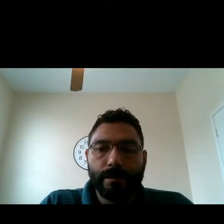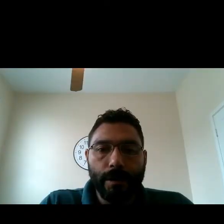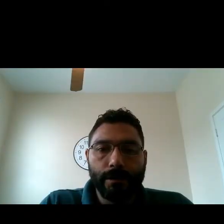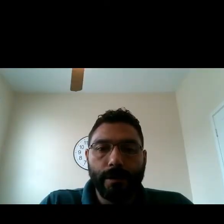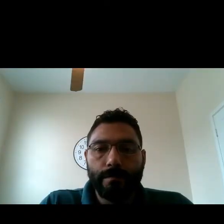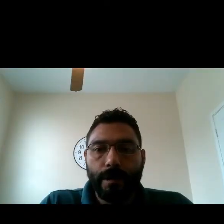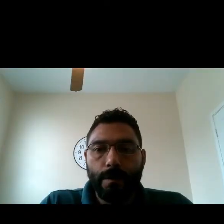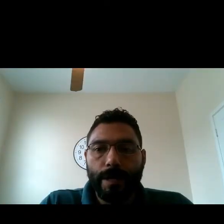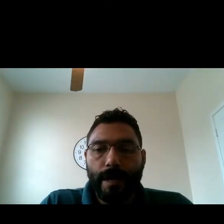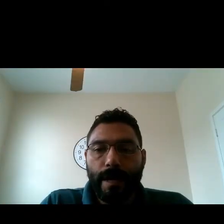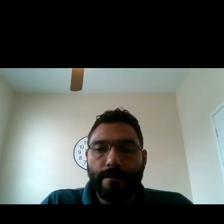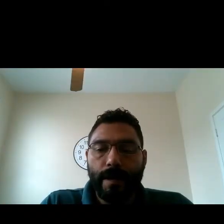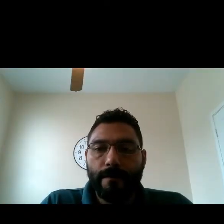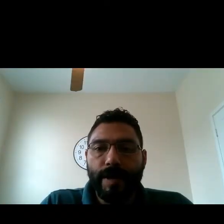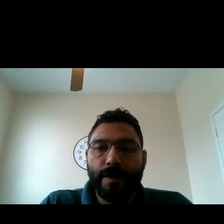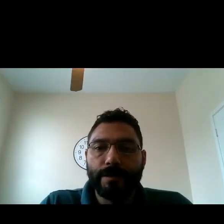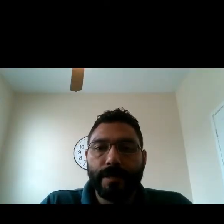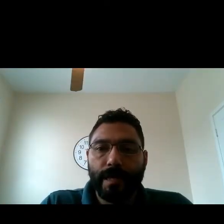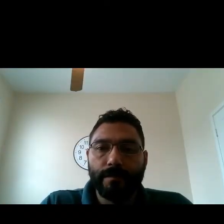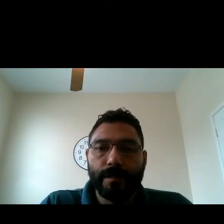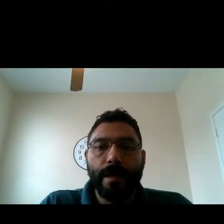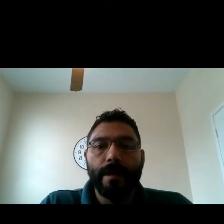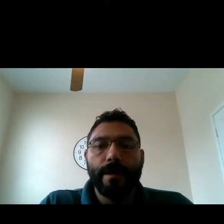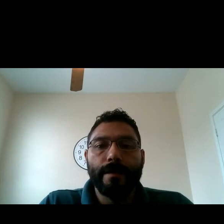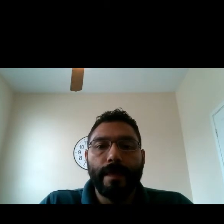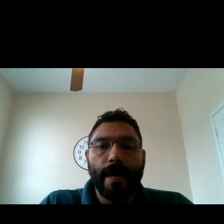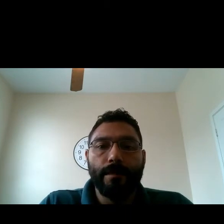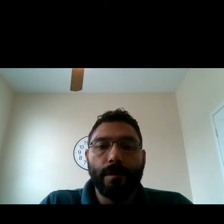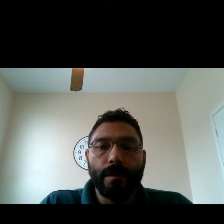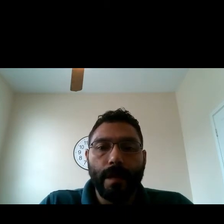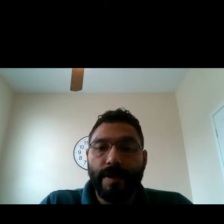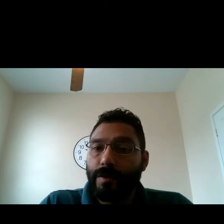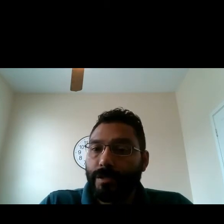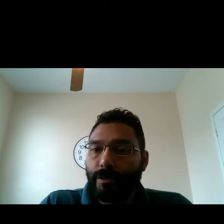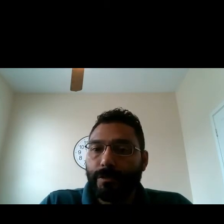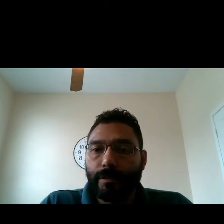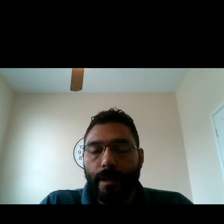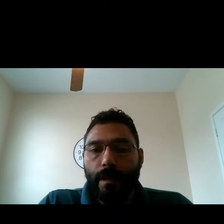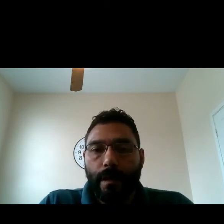is structured, we have various teams that handle various issues